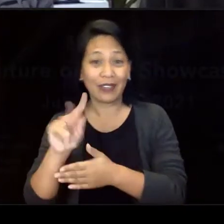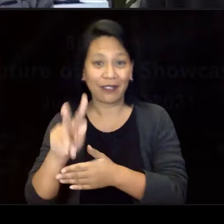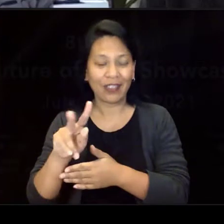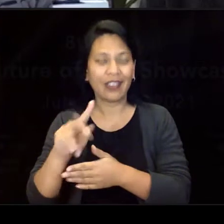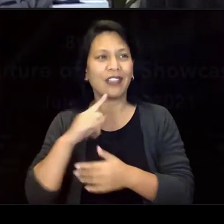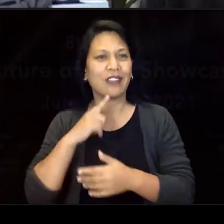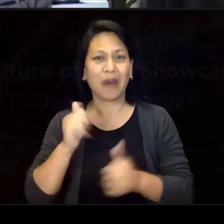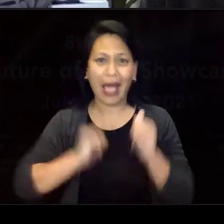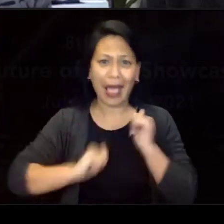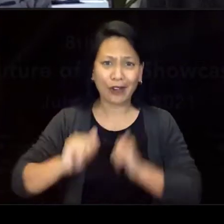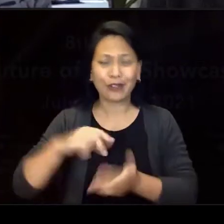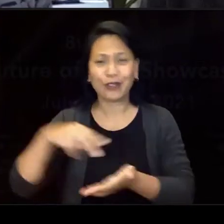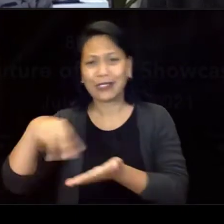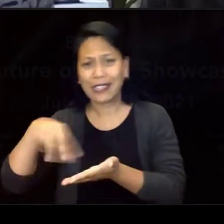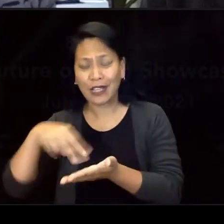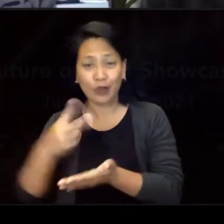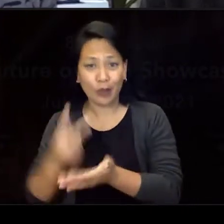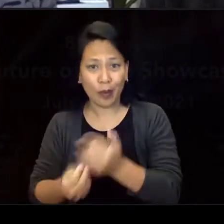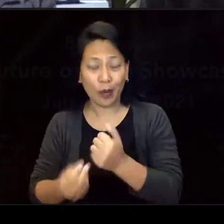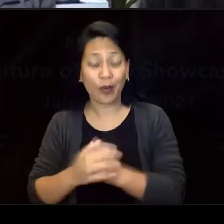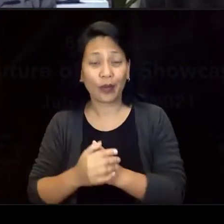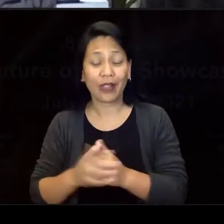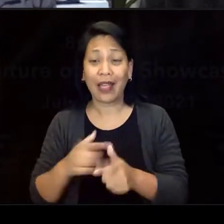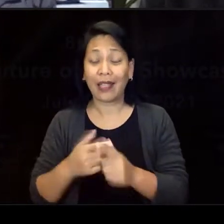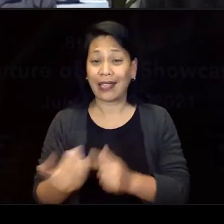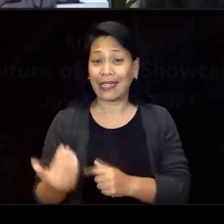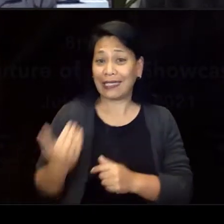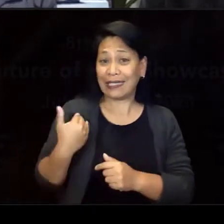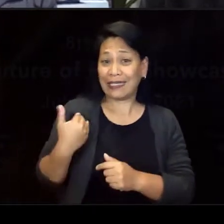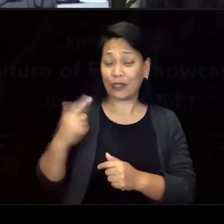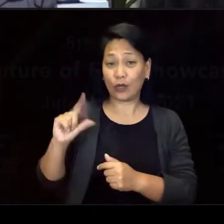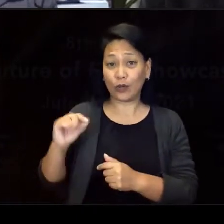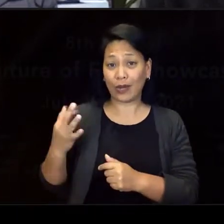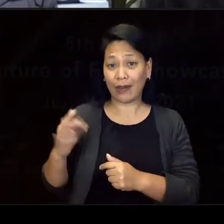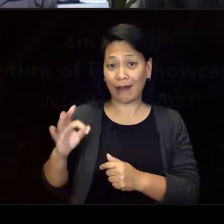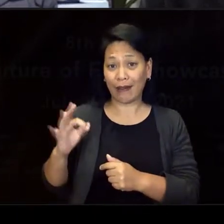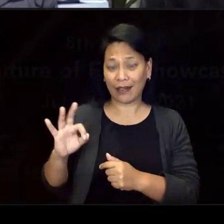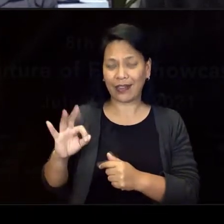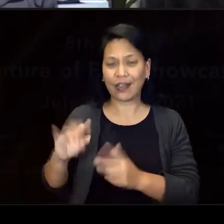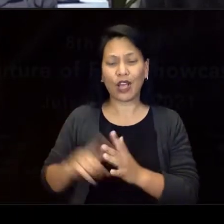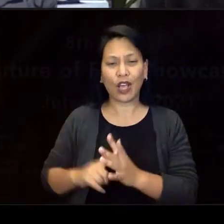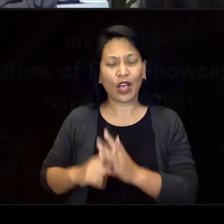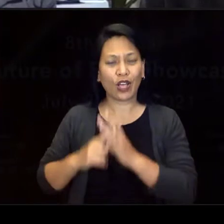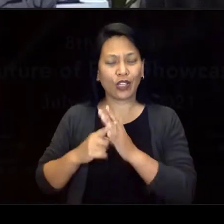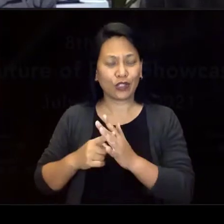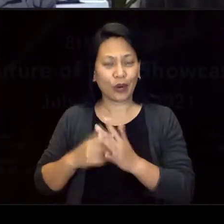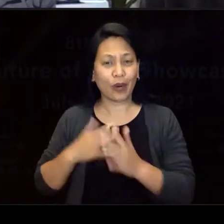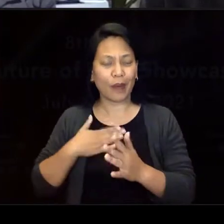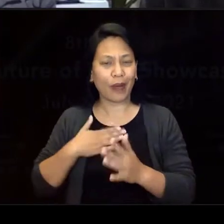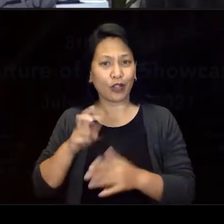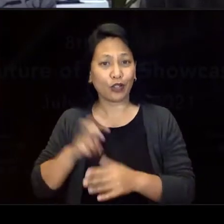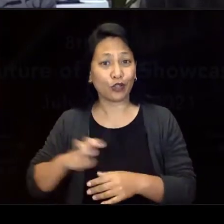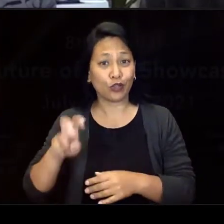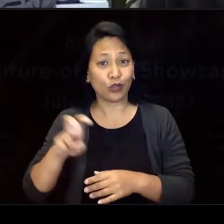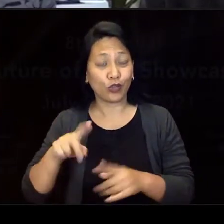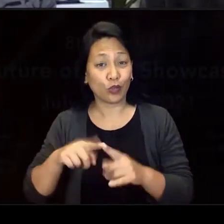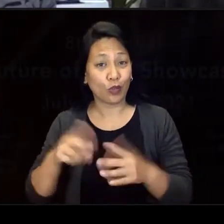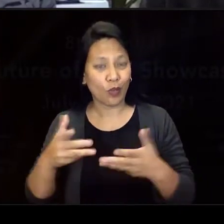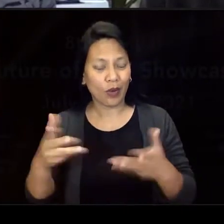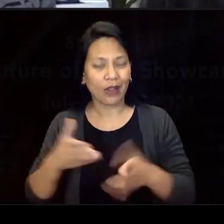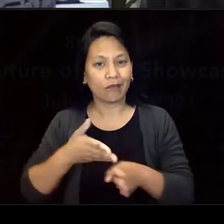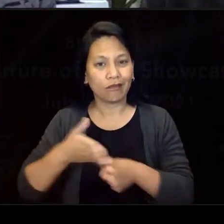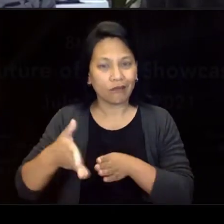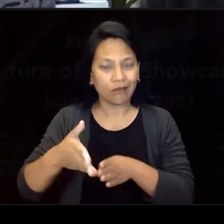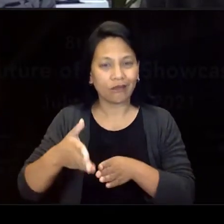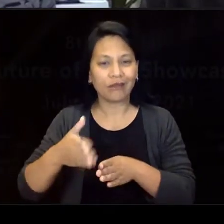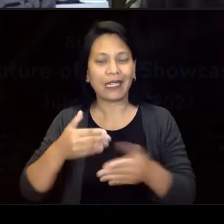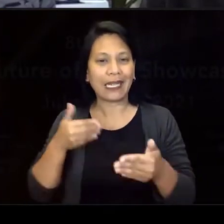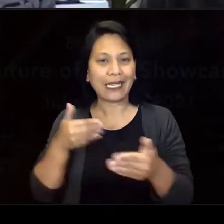And, most recently in 2019, I started my journey to intimacy coordination, which I hopefully will talk a lot about today.